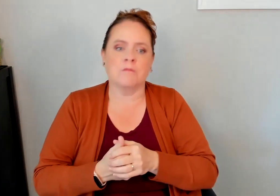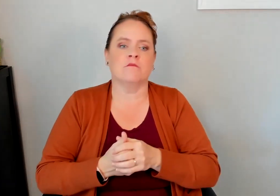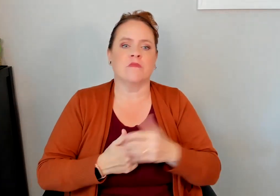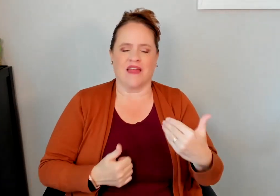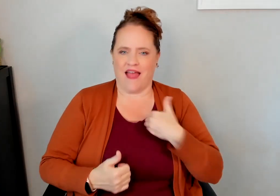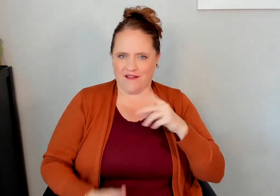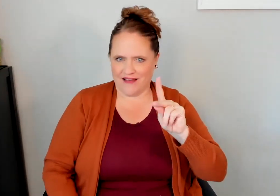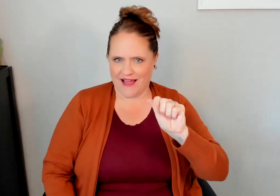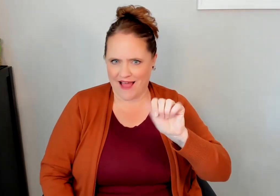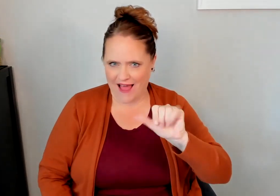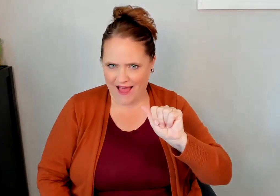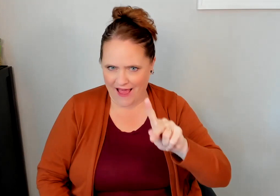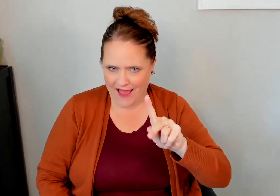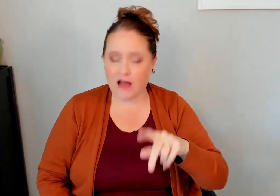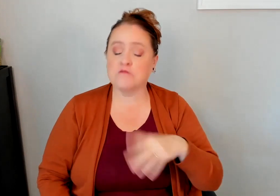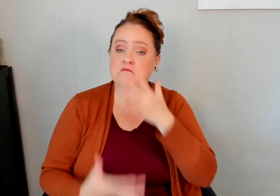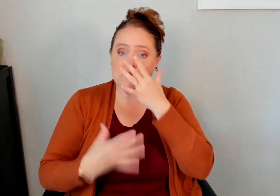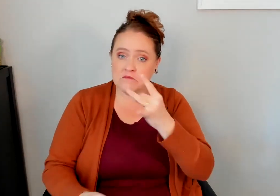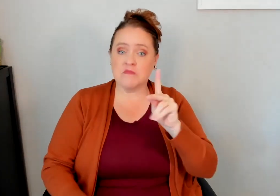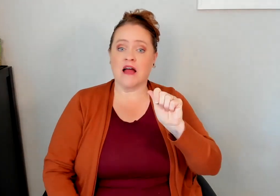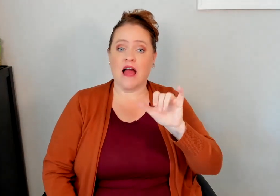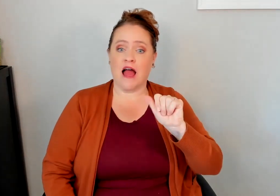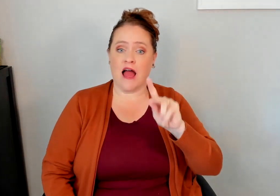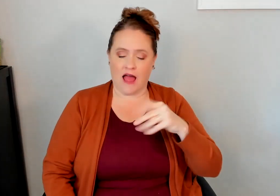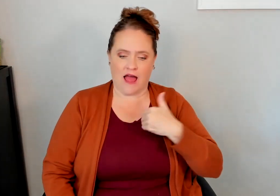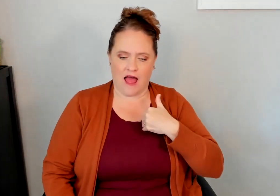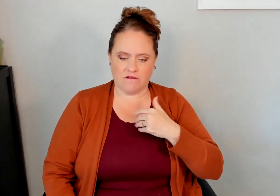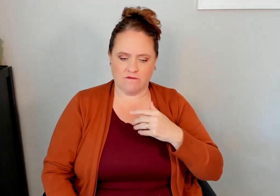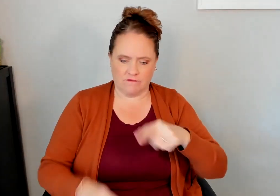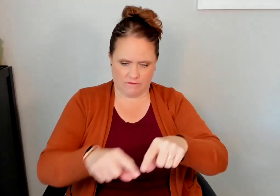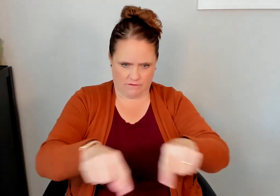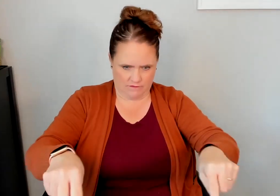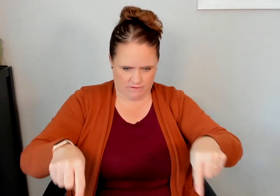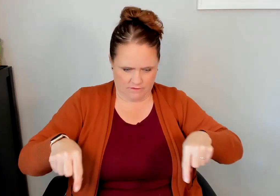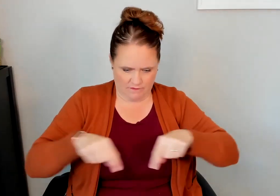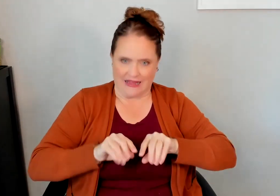they have a glass bottom what they call a glass bottom kayak it's really a clear plastic bottom